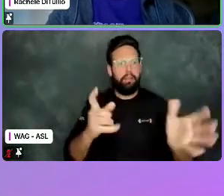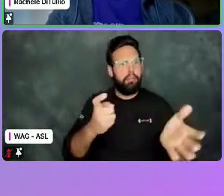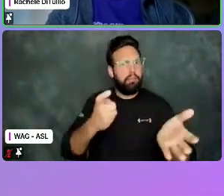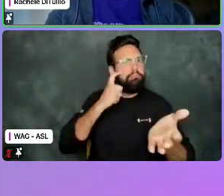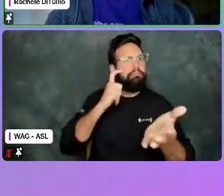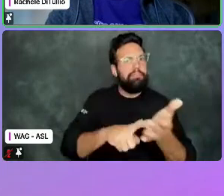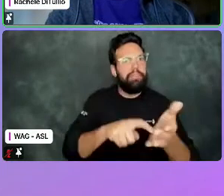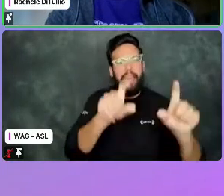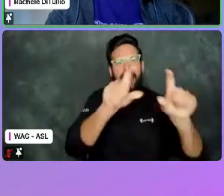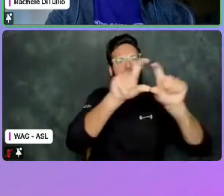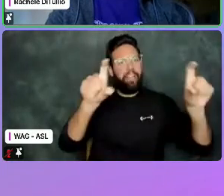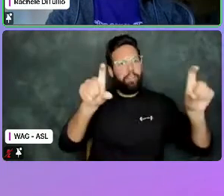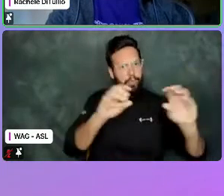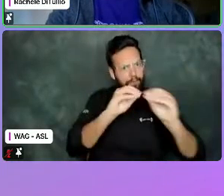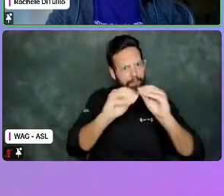of error